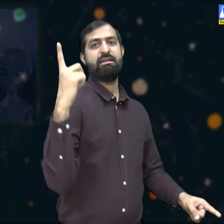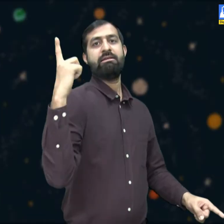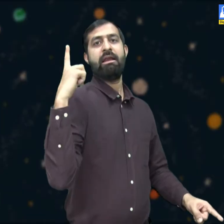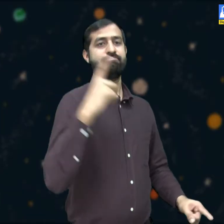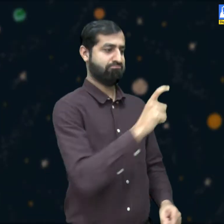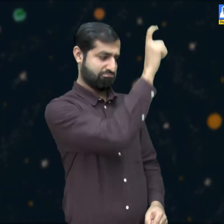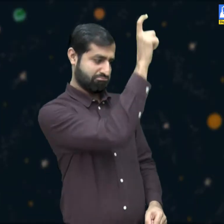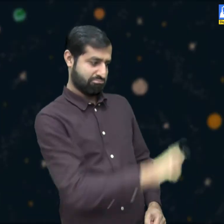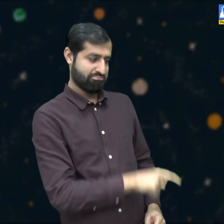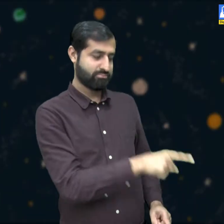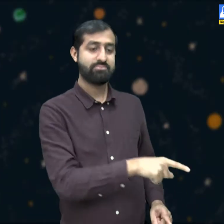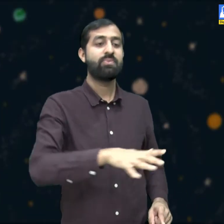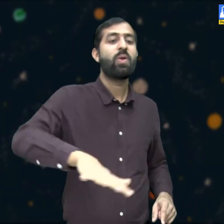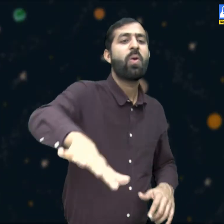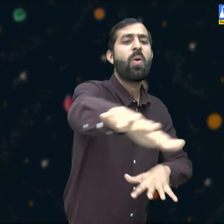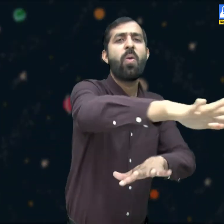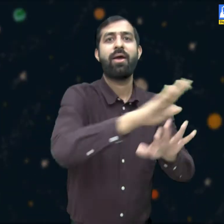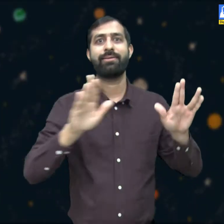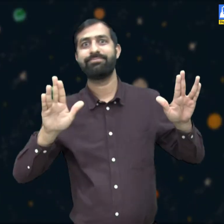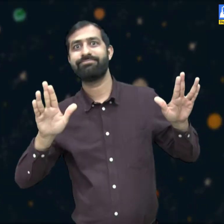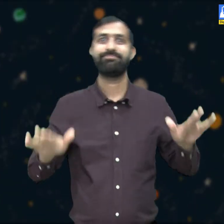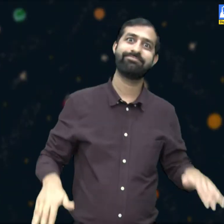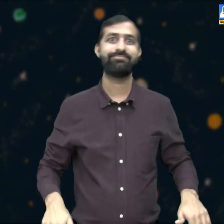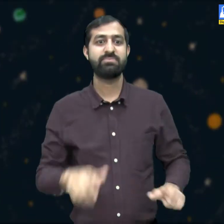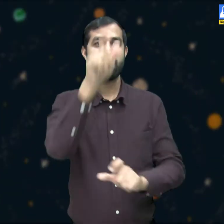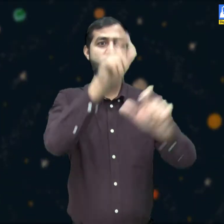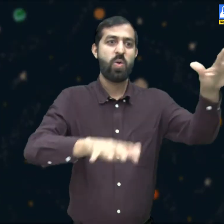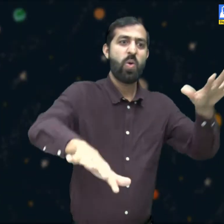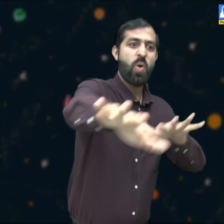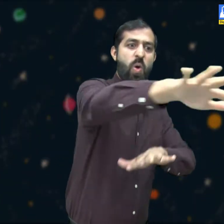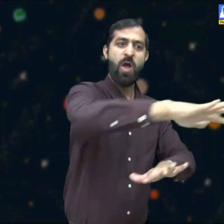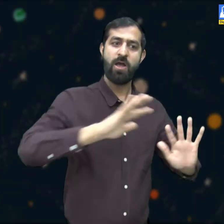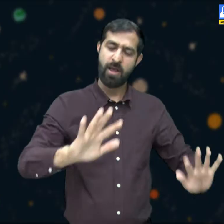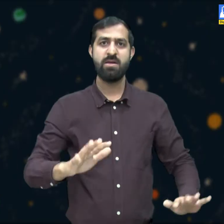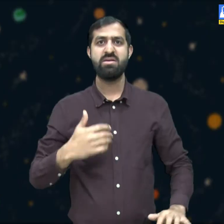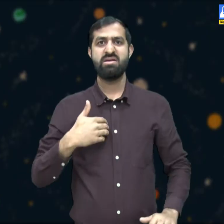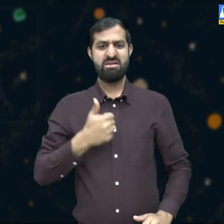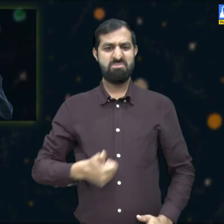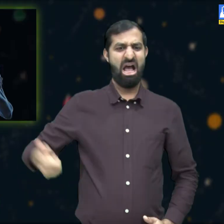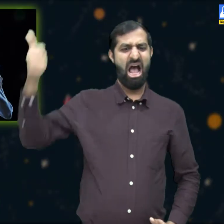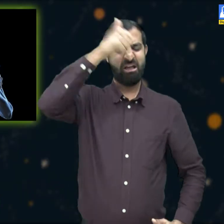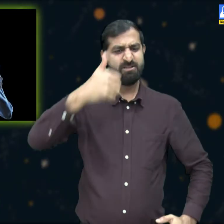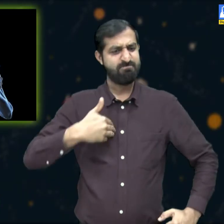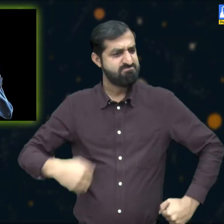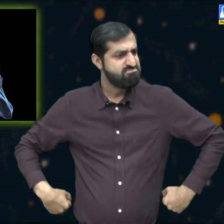Their leader was Think Tank and there were many other aliens lived in that planet.